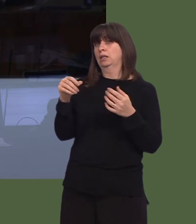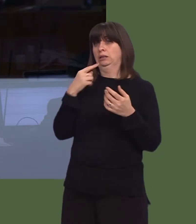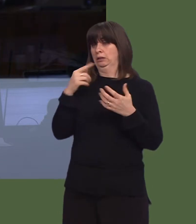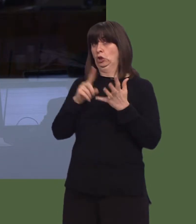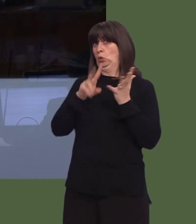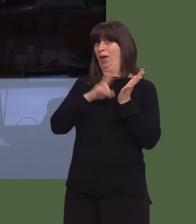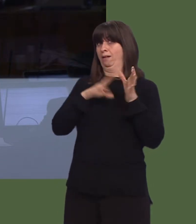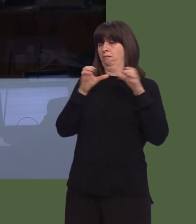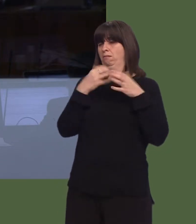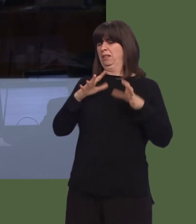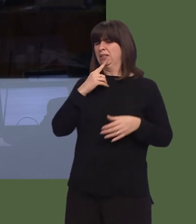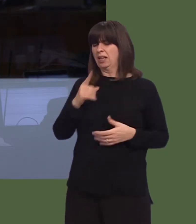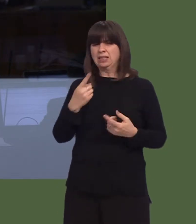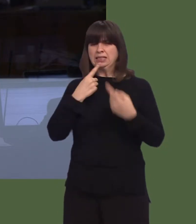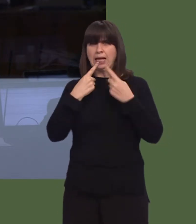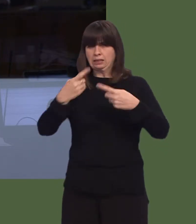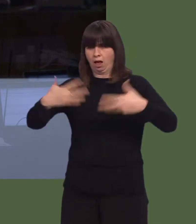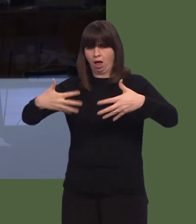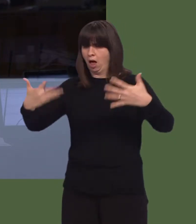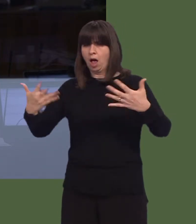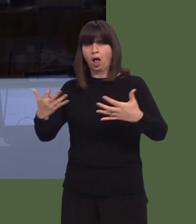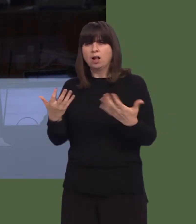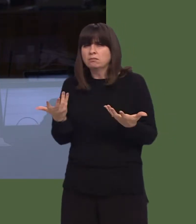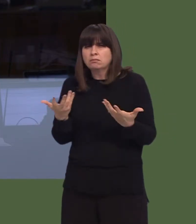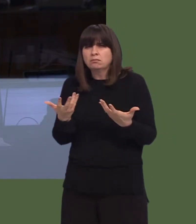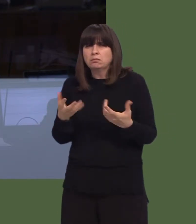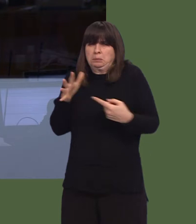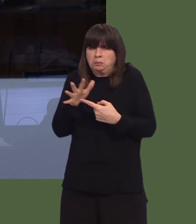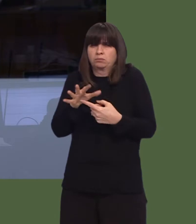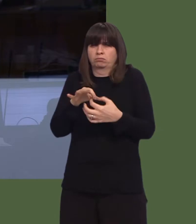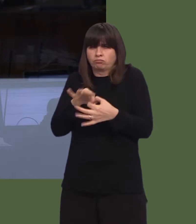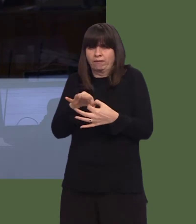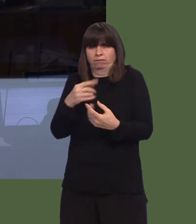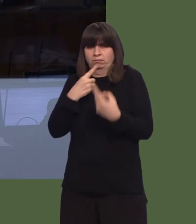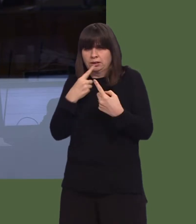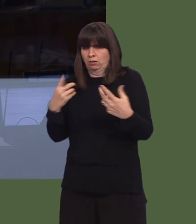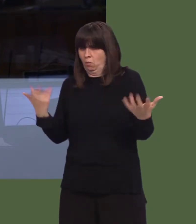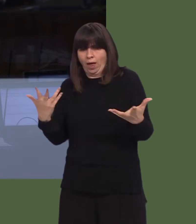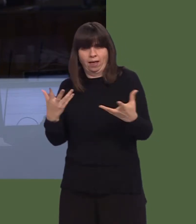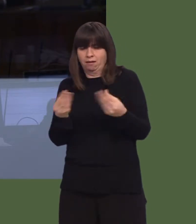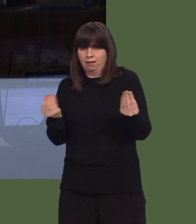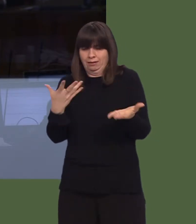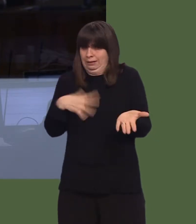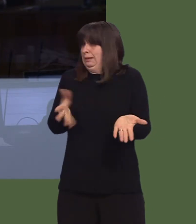relevant data, both on a UK level and Wales specific, so that we can fully assess the